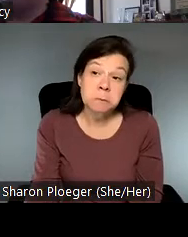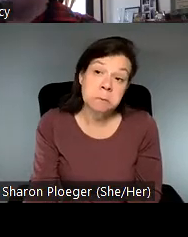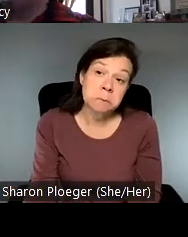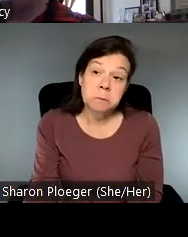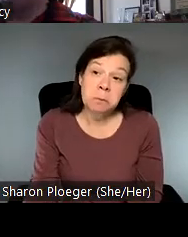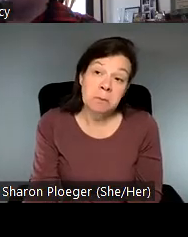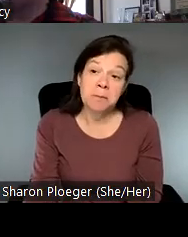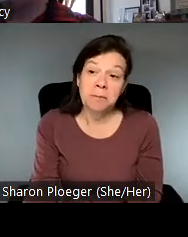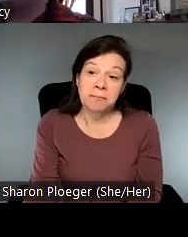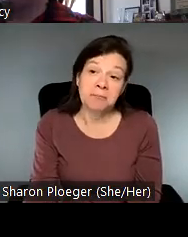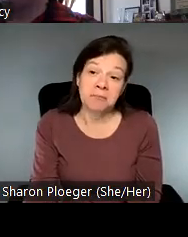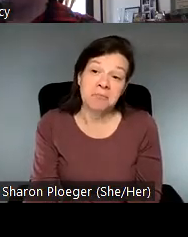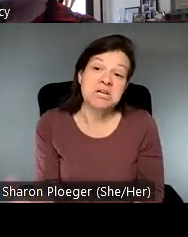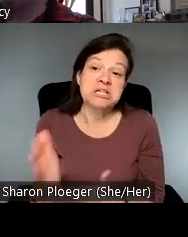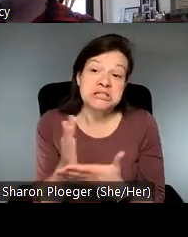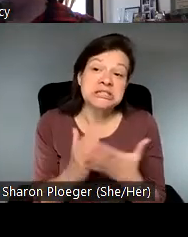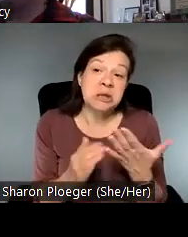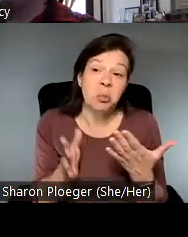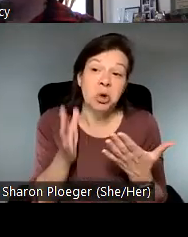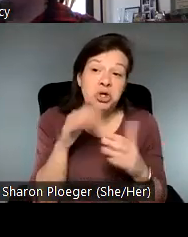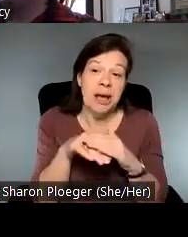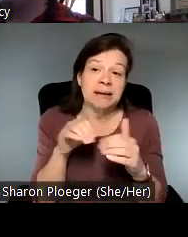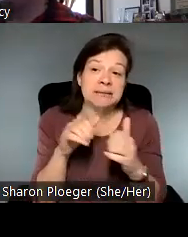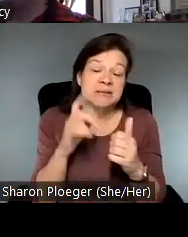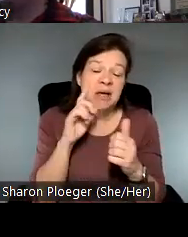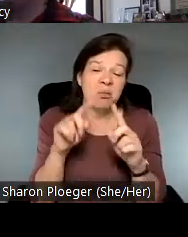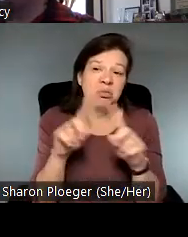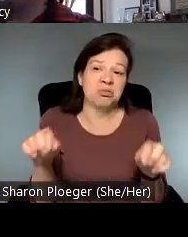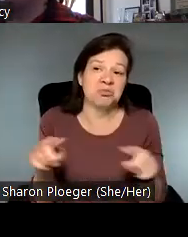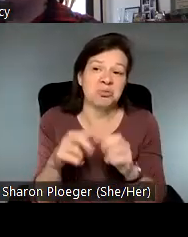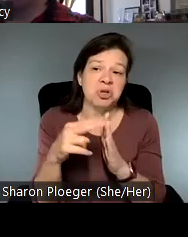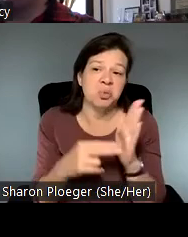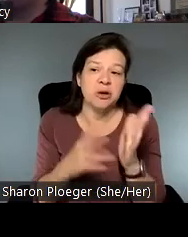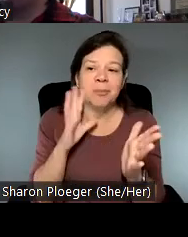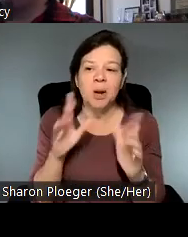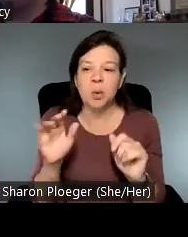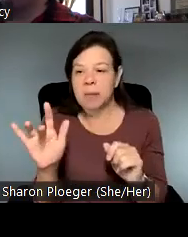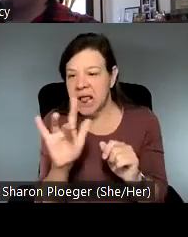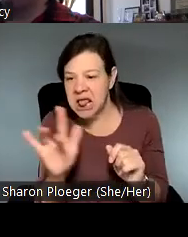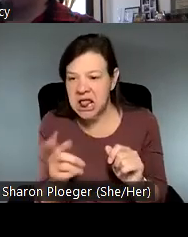someone could access it with a screen reader. It might just take a bit more finagling, but it could be done.